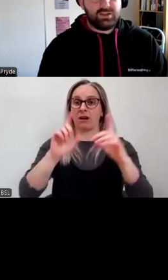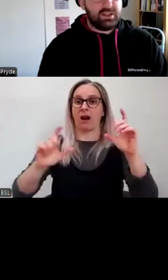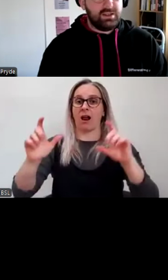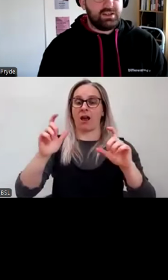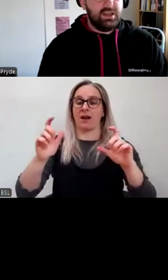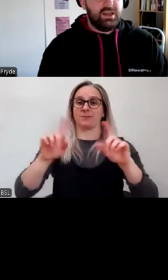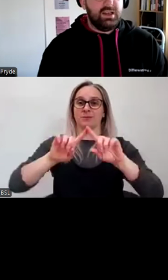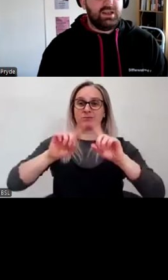across things.